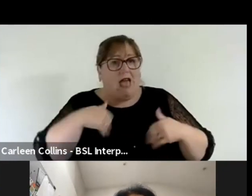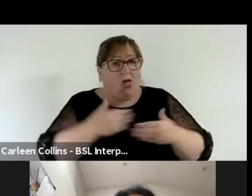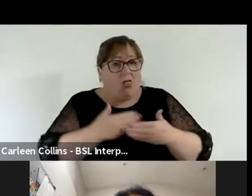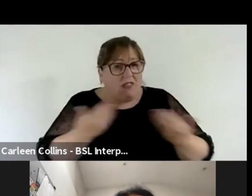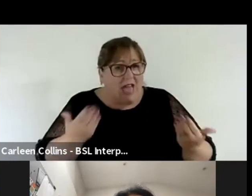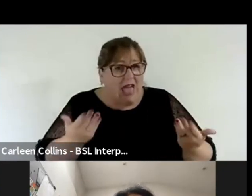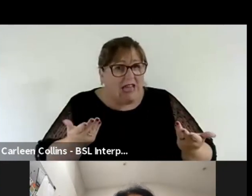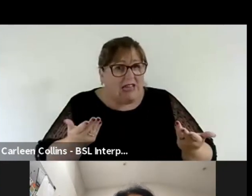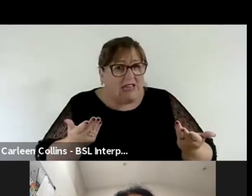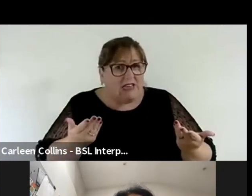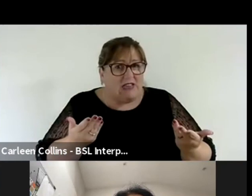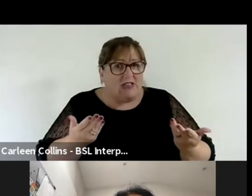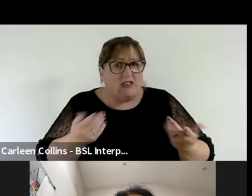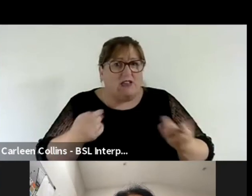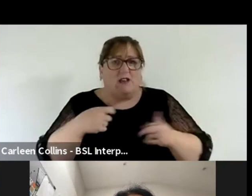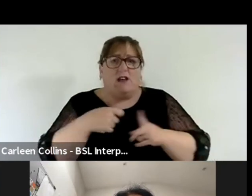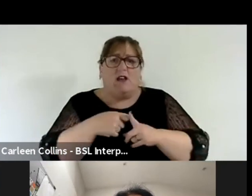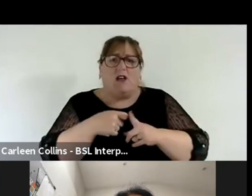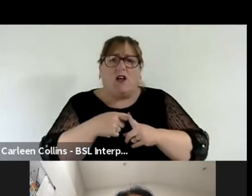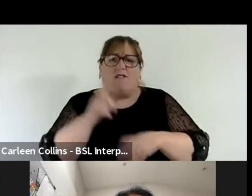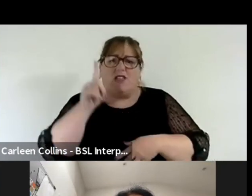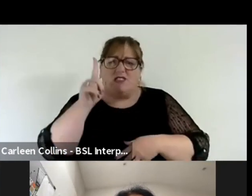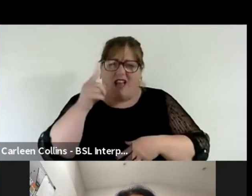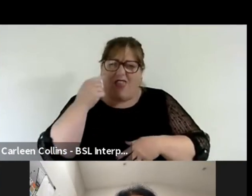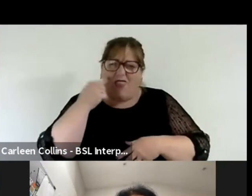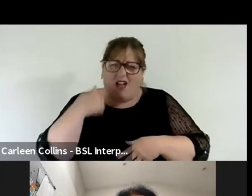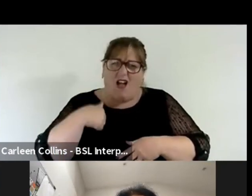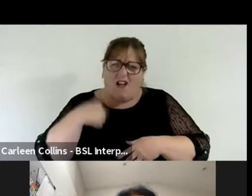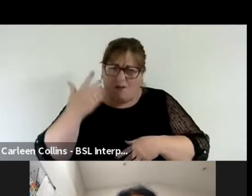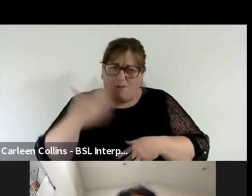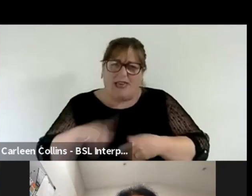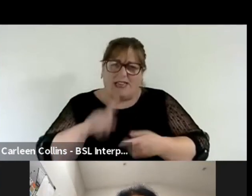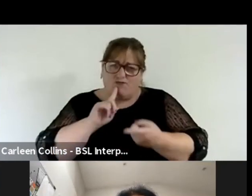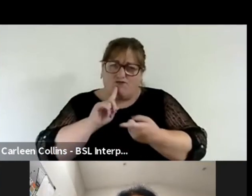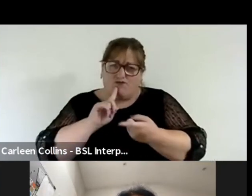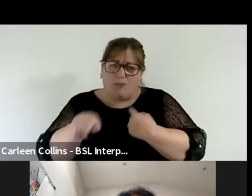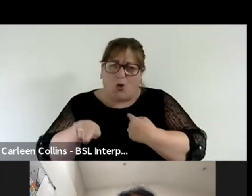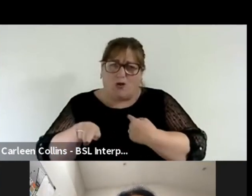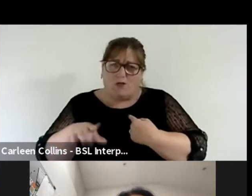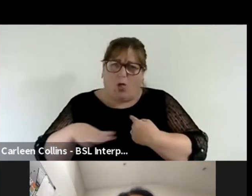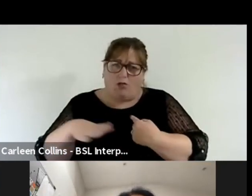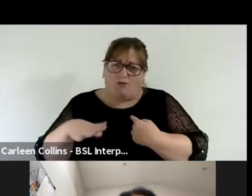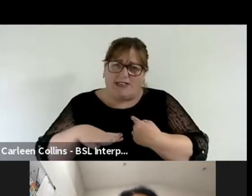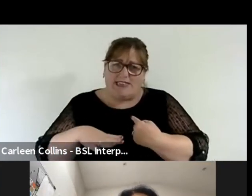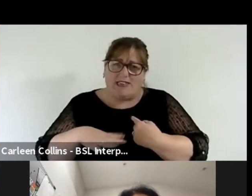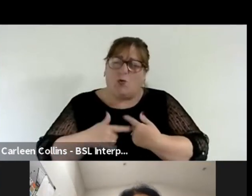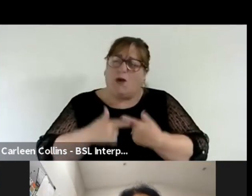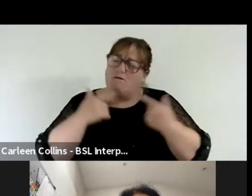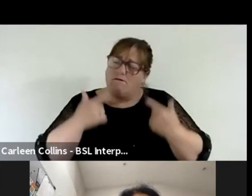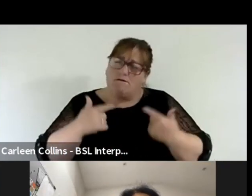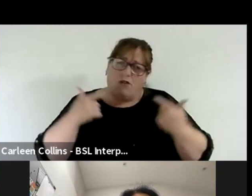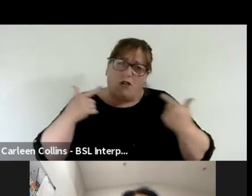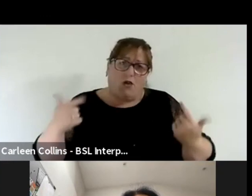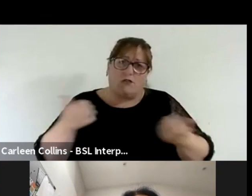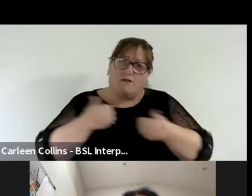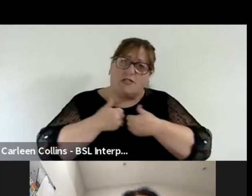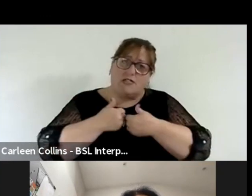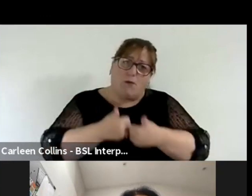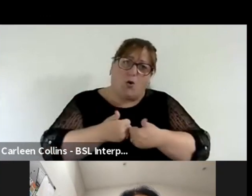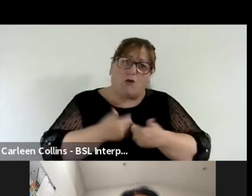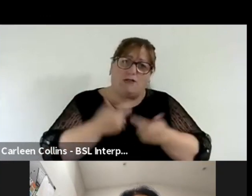Would you acknowledge the employee's needs for them to have some time off, like a mental health day or something like that?